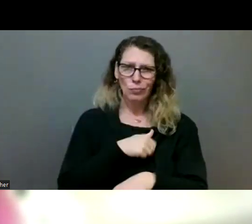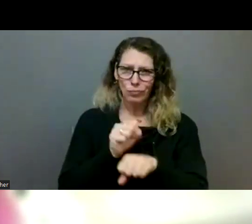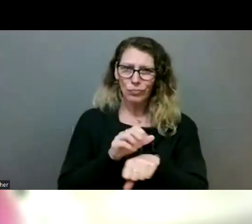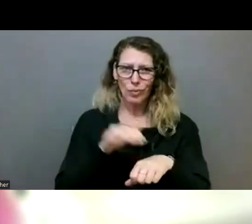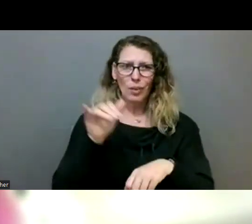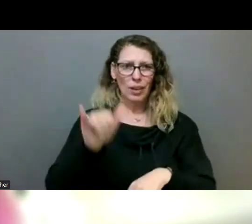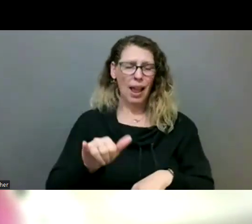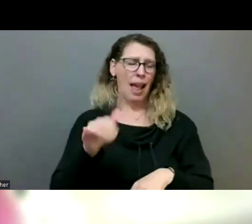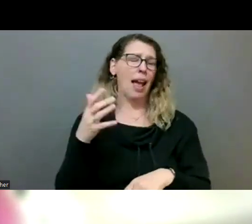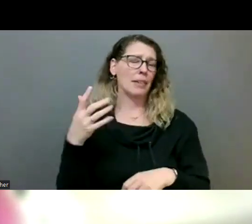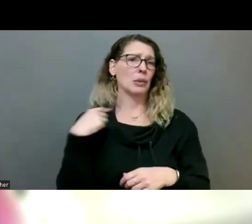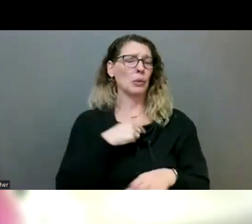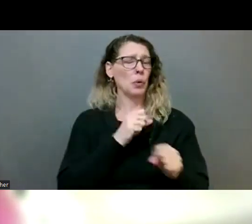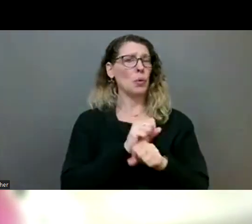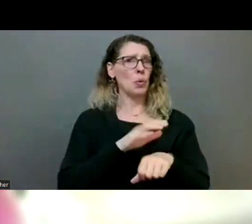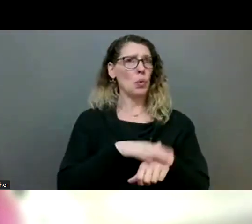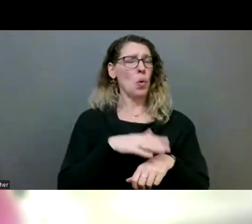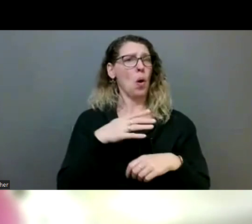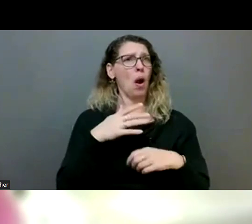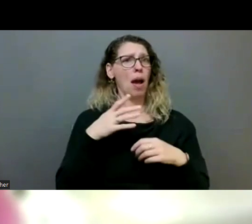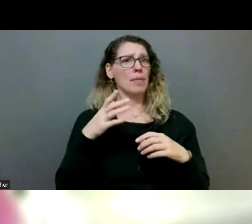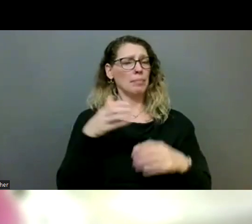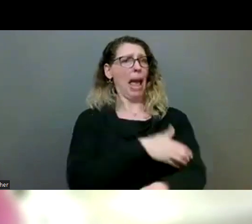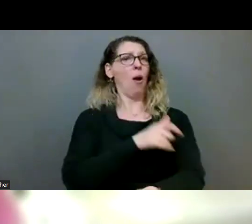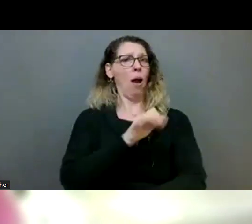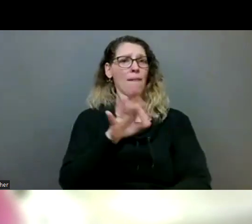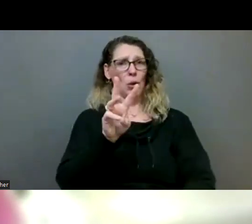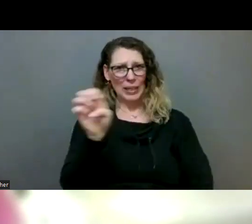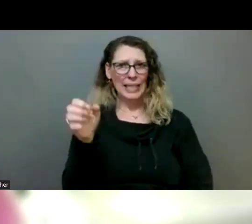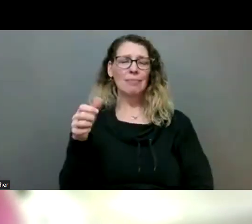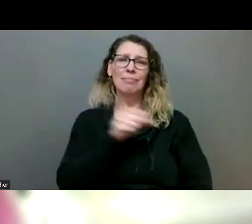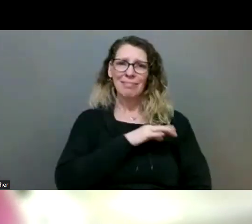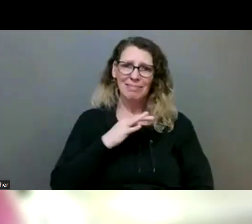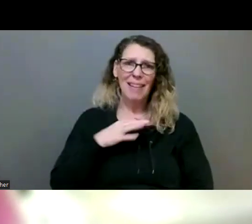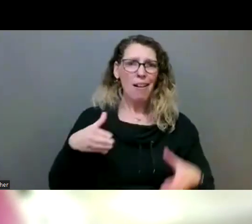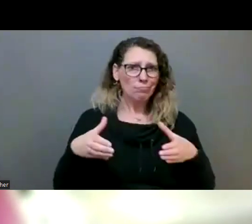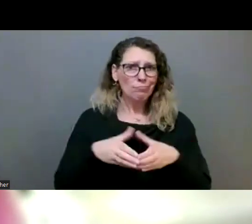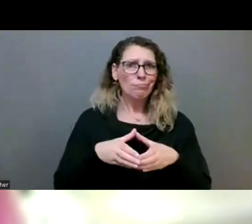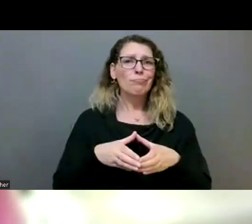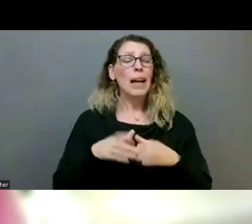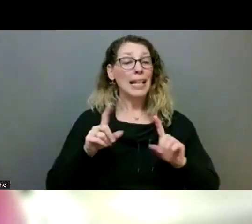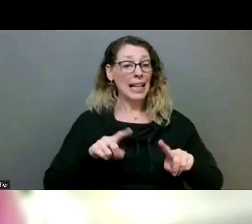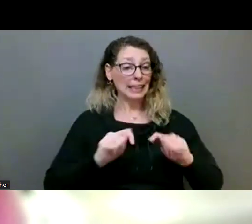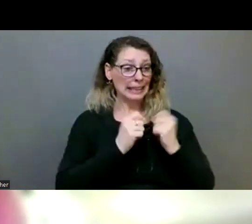we. We're all into this together as a staff and so as an attendance team and as an engagement team,